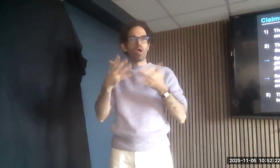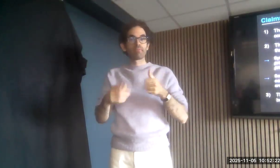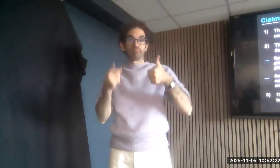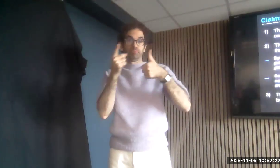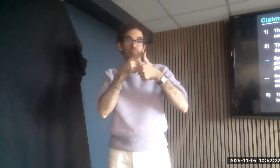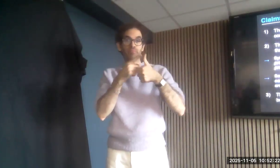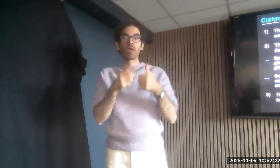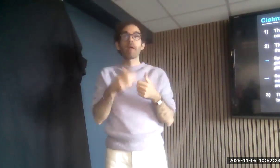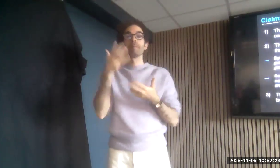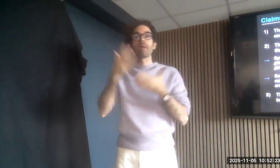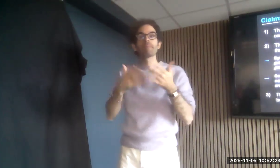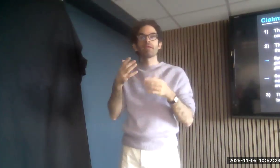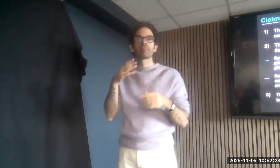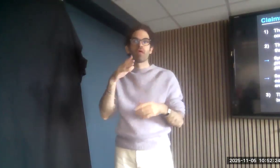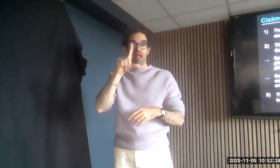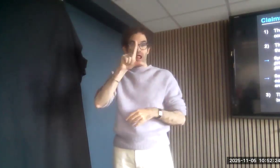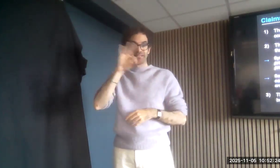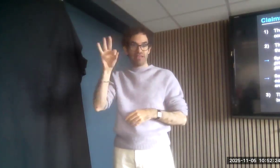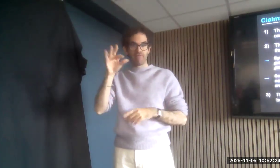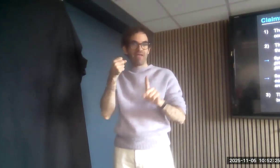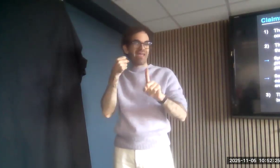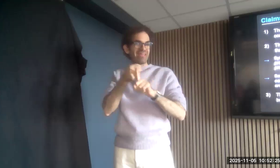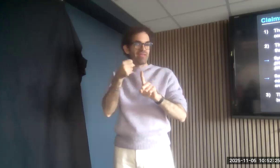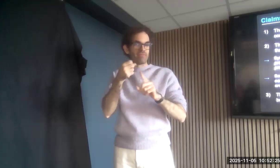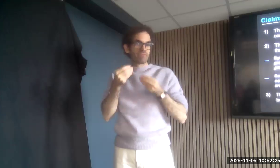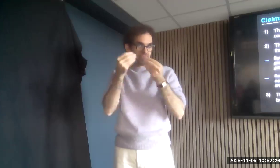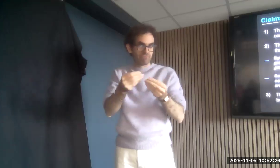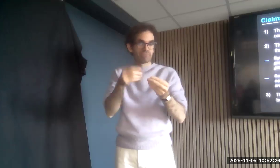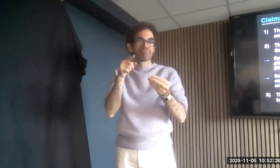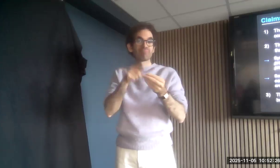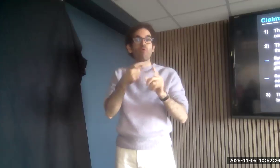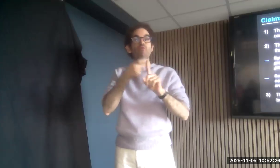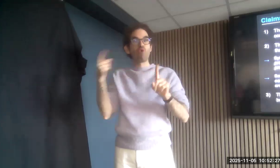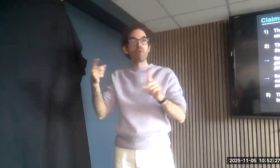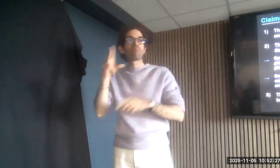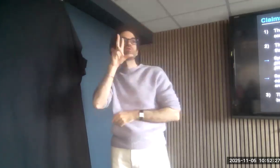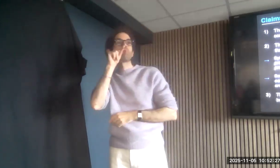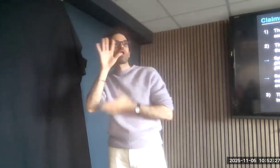So these are the claims of my presentation.